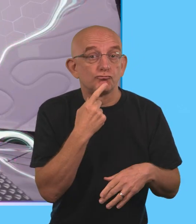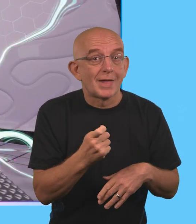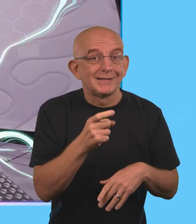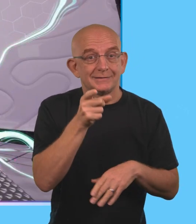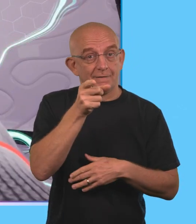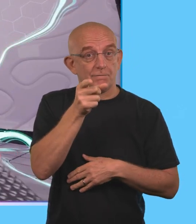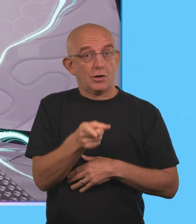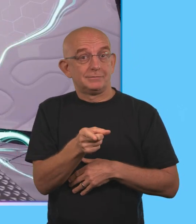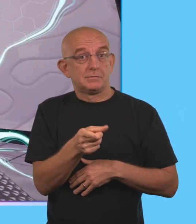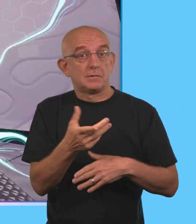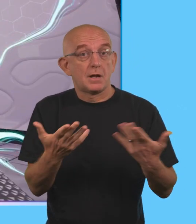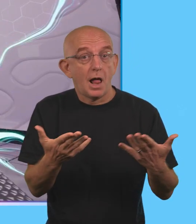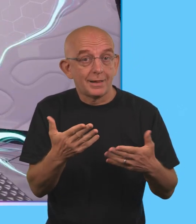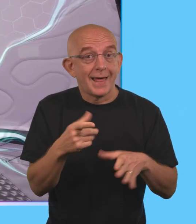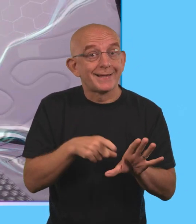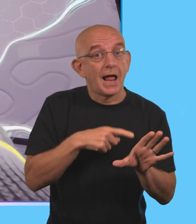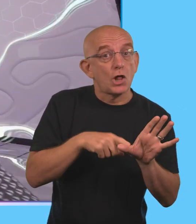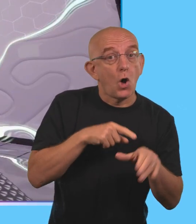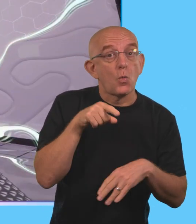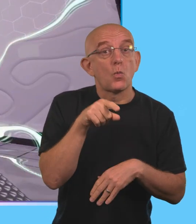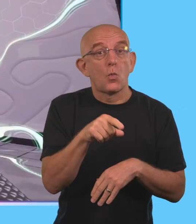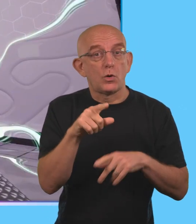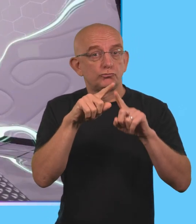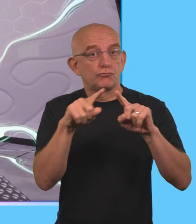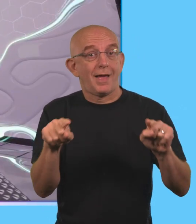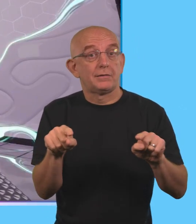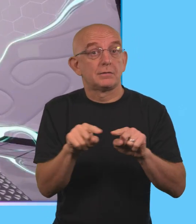Red, a vertical line. Yellow, a triangle.